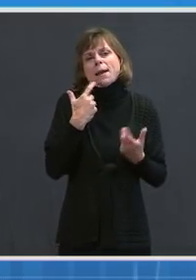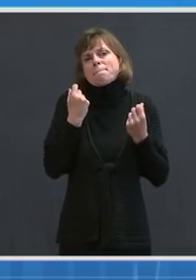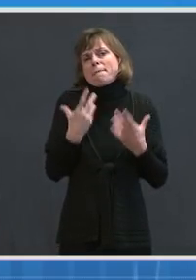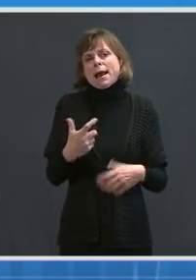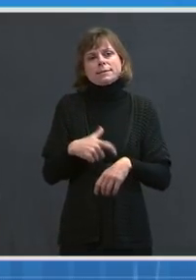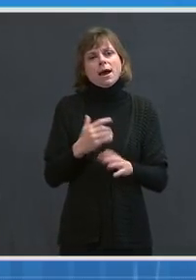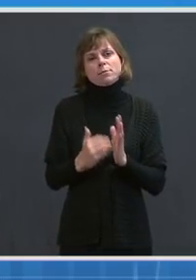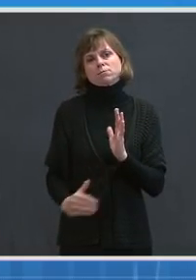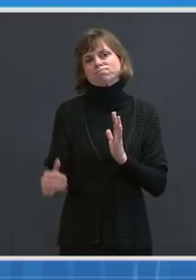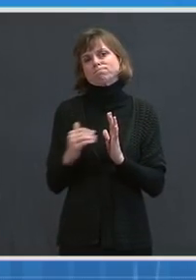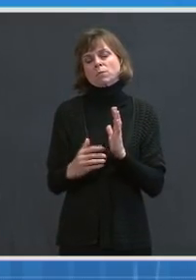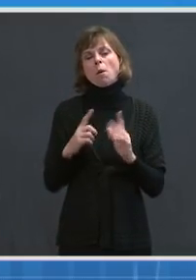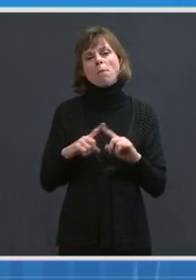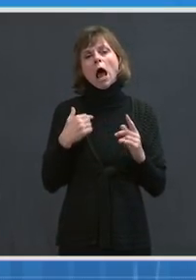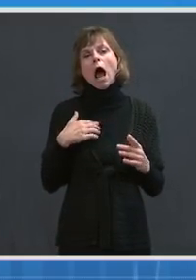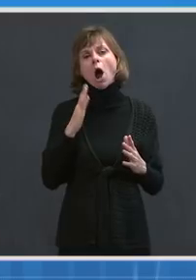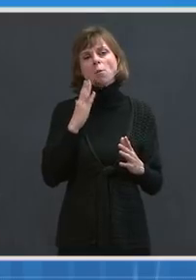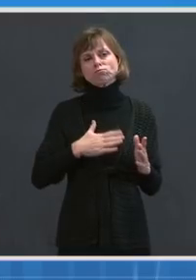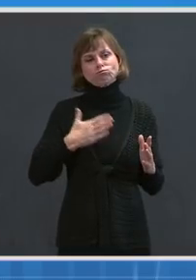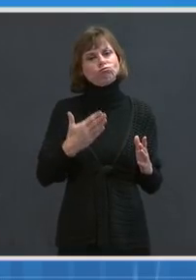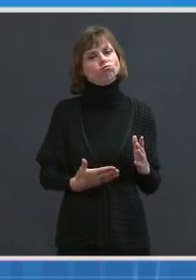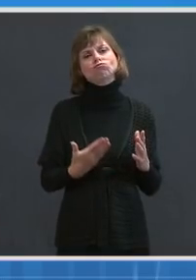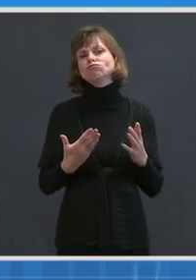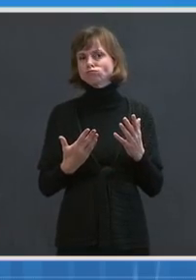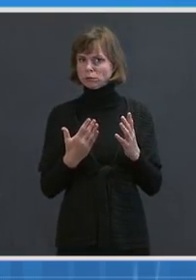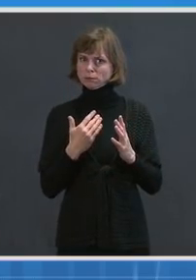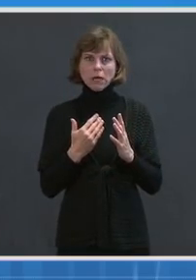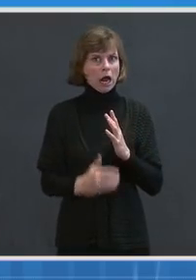we have three highly efficacious vaccines